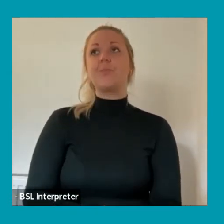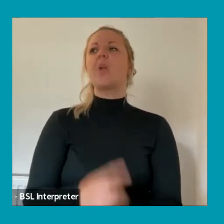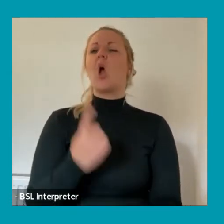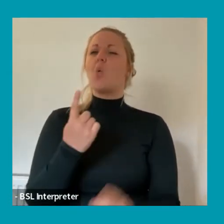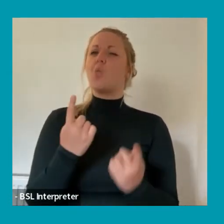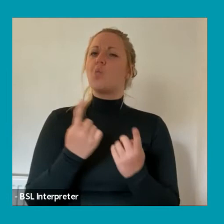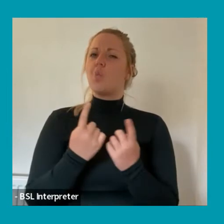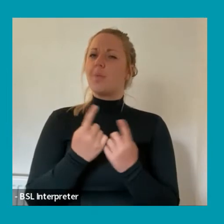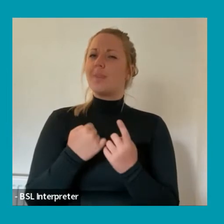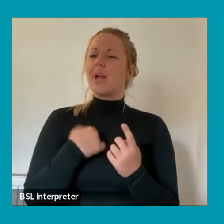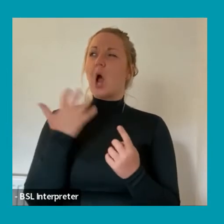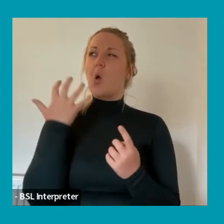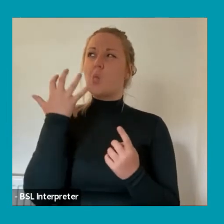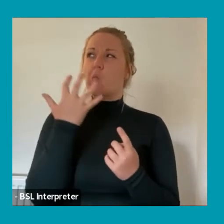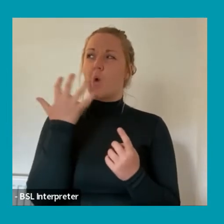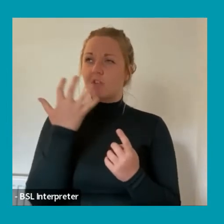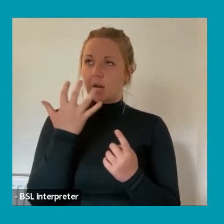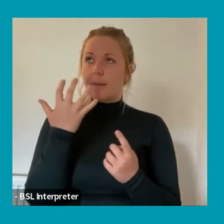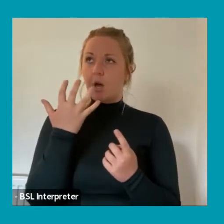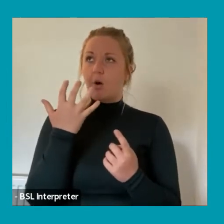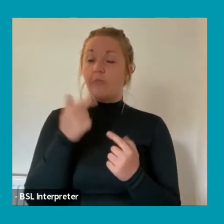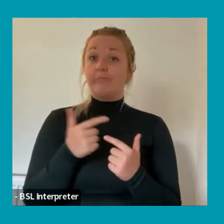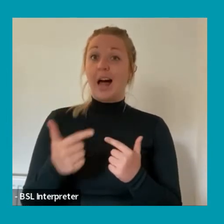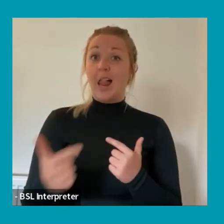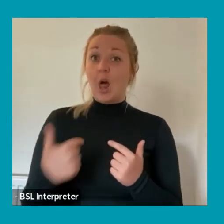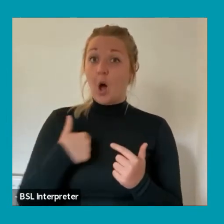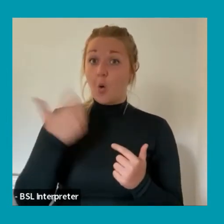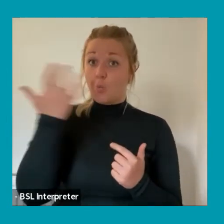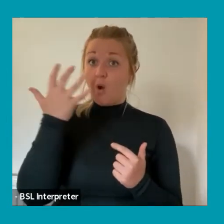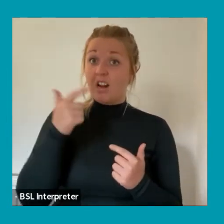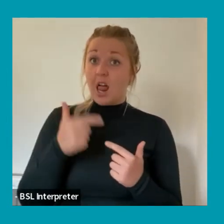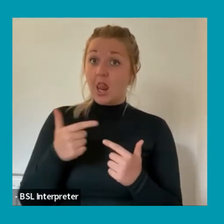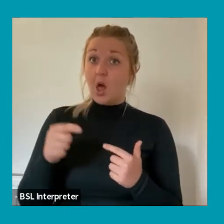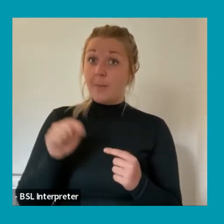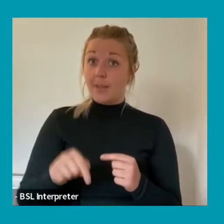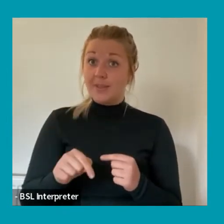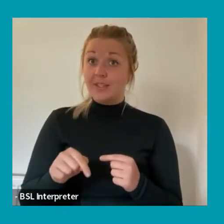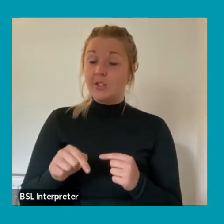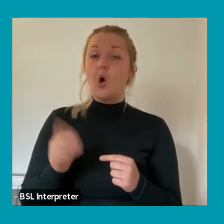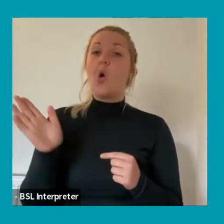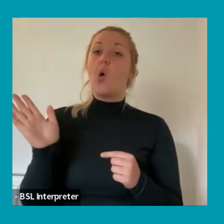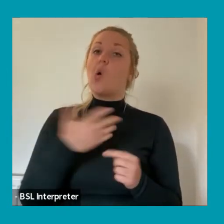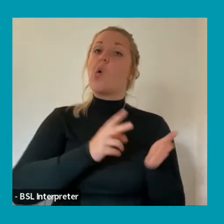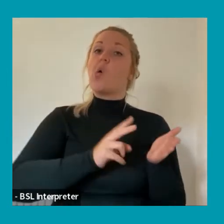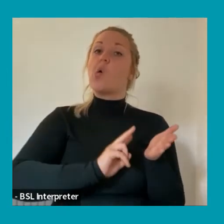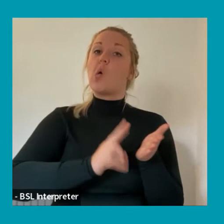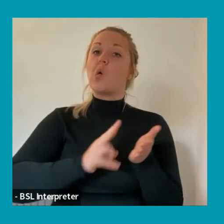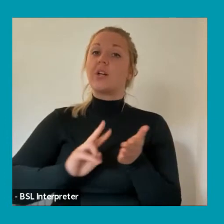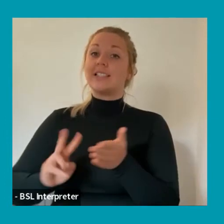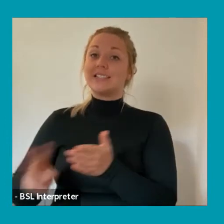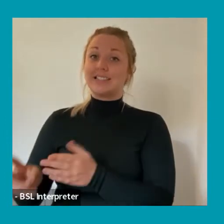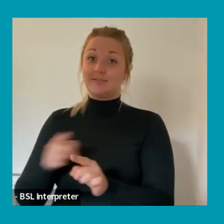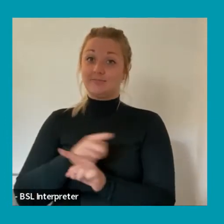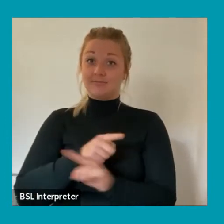No, a lot-- All organisations have lived experience of a whole, range of issues